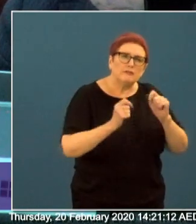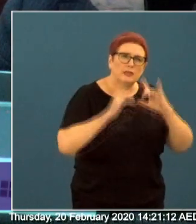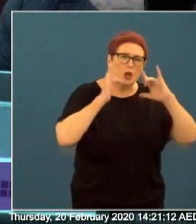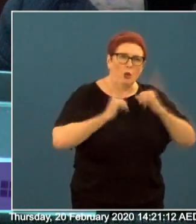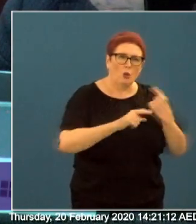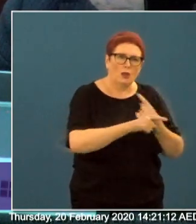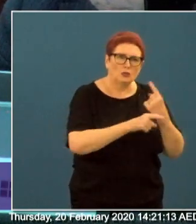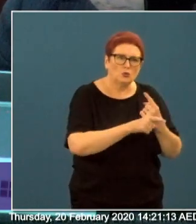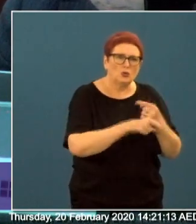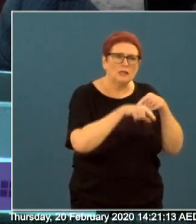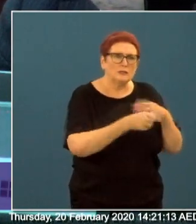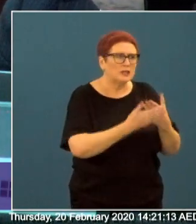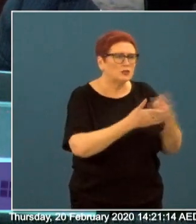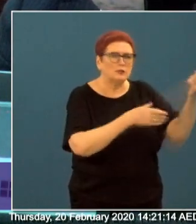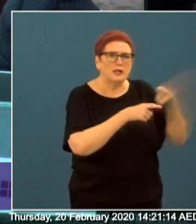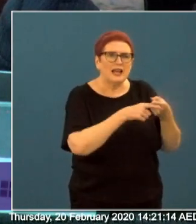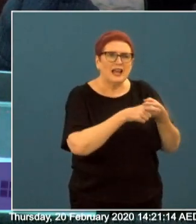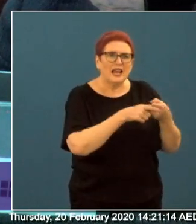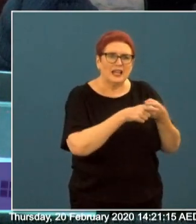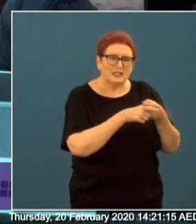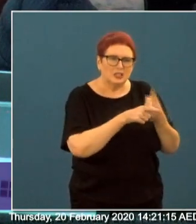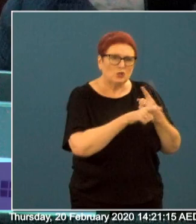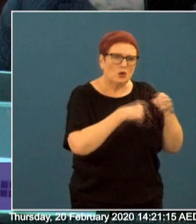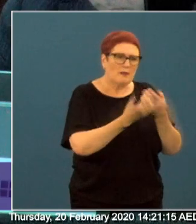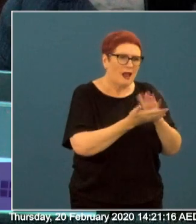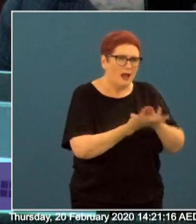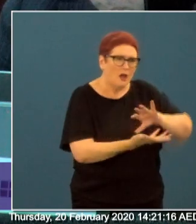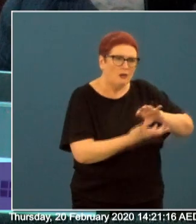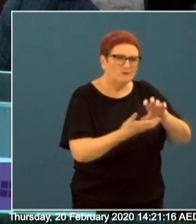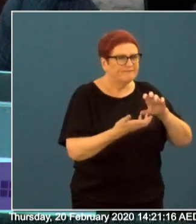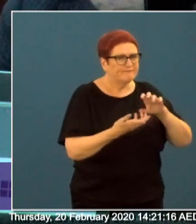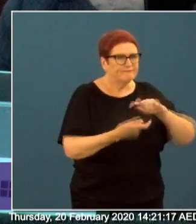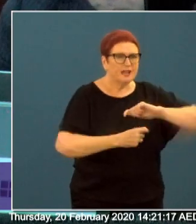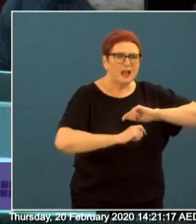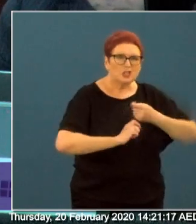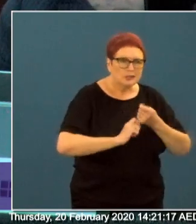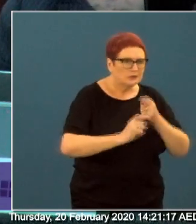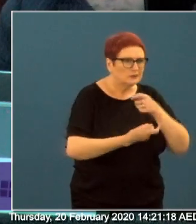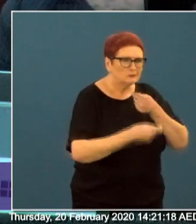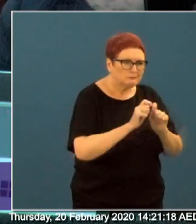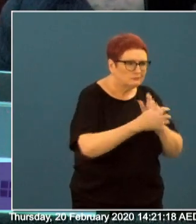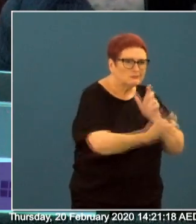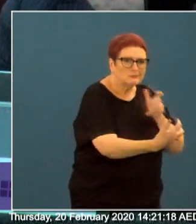which talks about reasonable accommodations, reasonable adjustments and positive measures to enable people